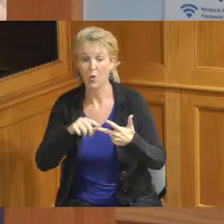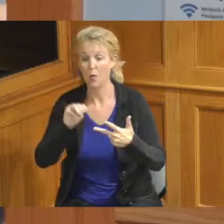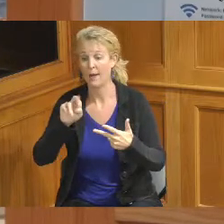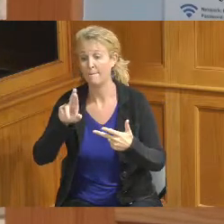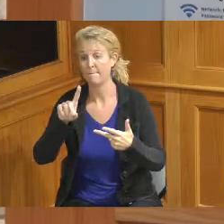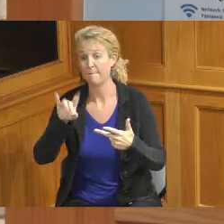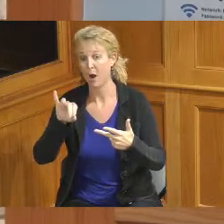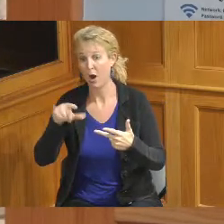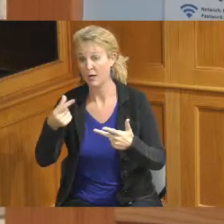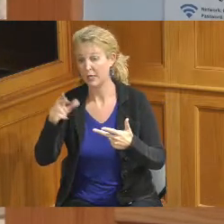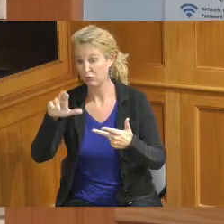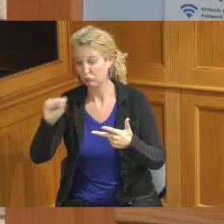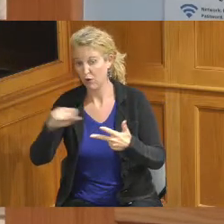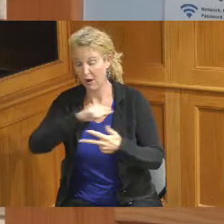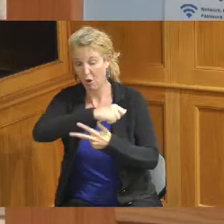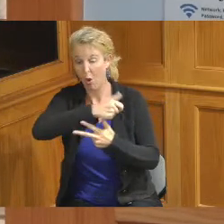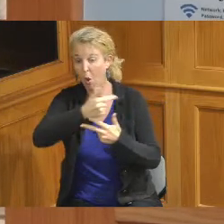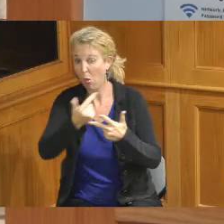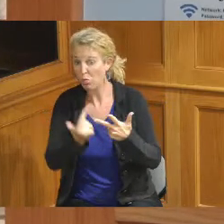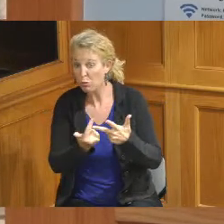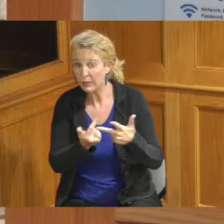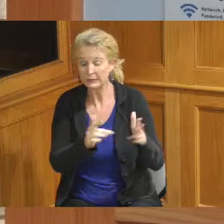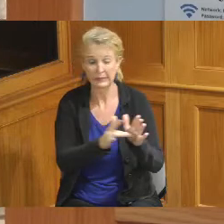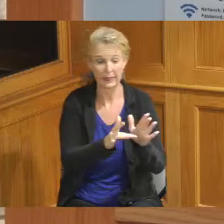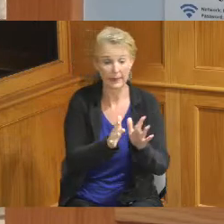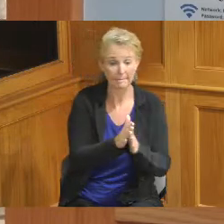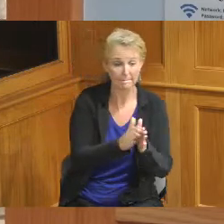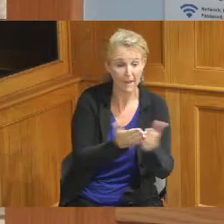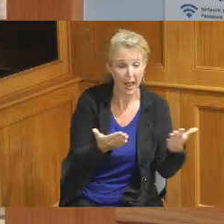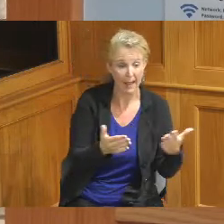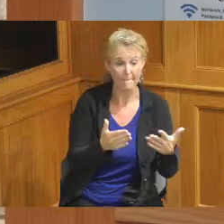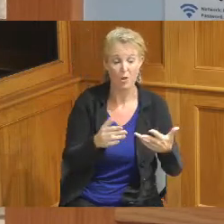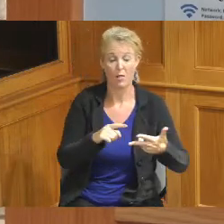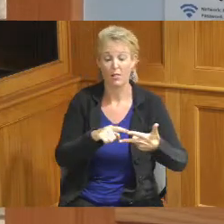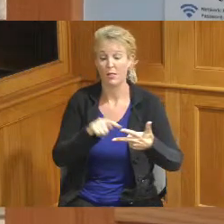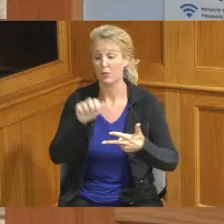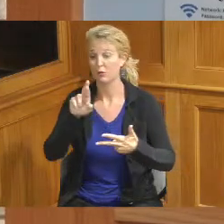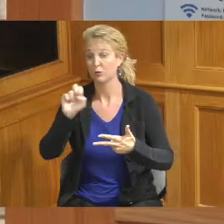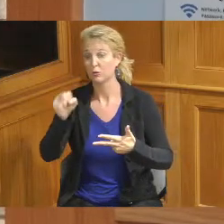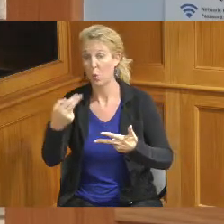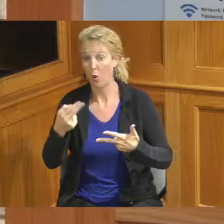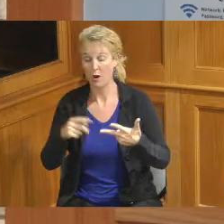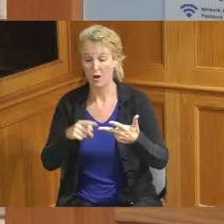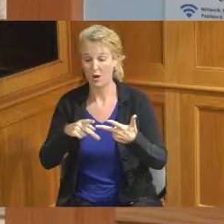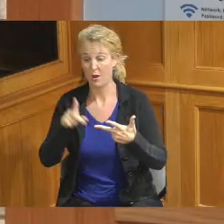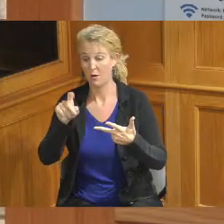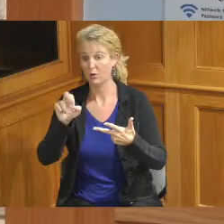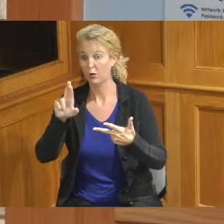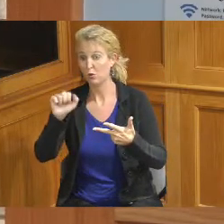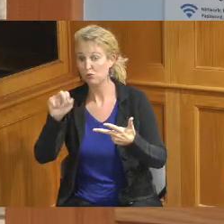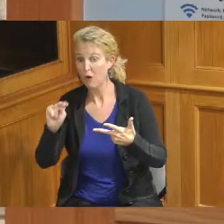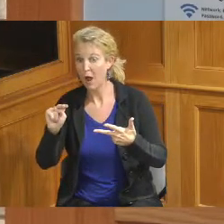can take all three books the bible Torah and Quran add them up in history can't touch them